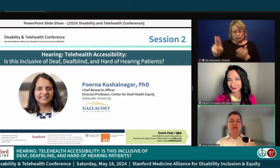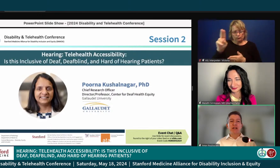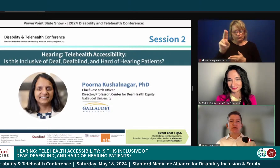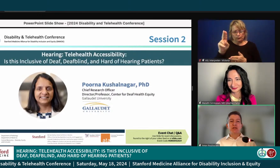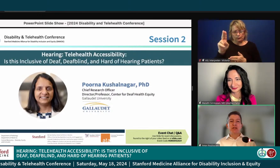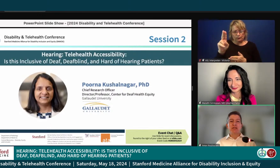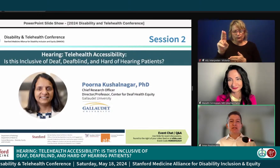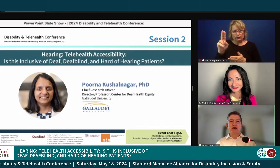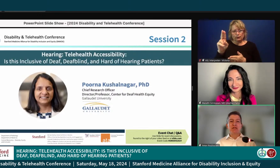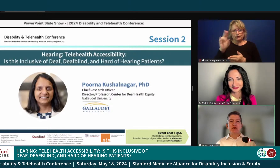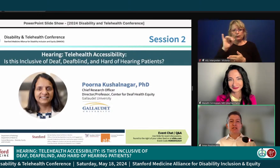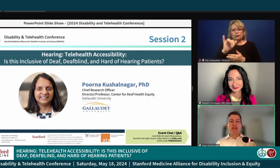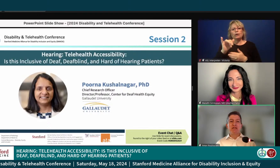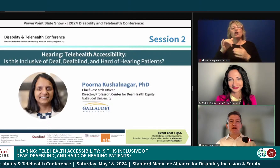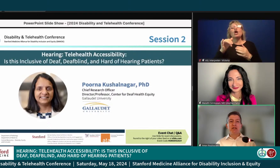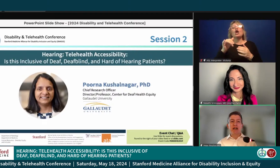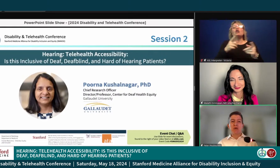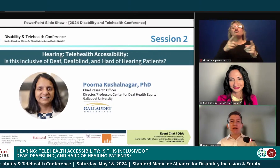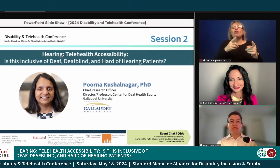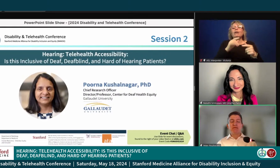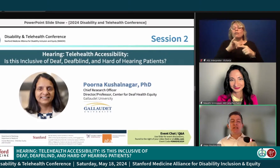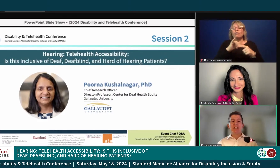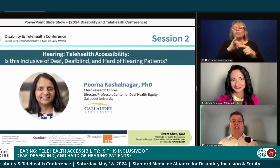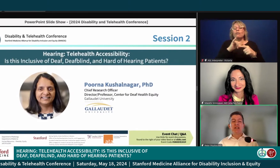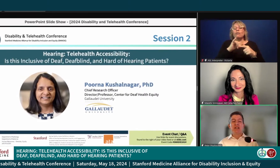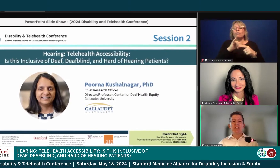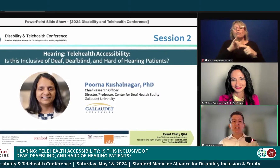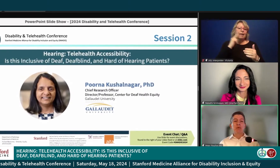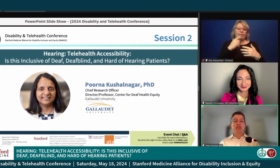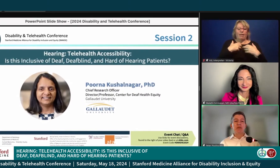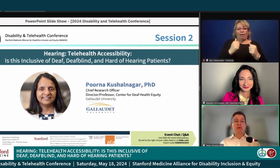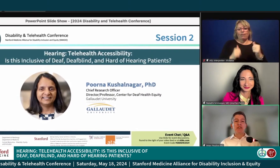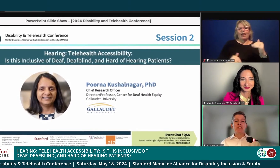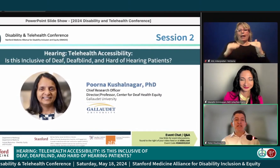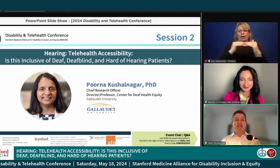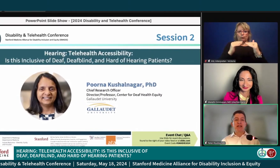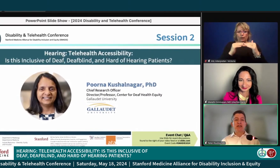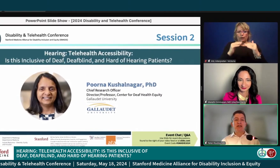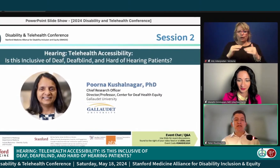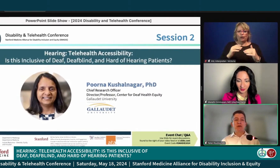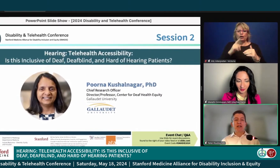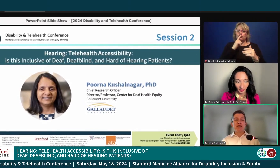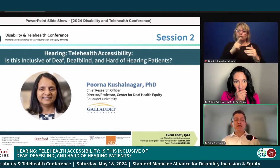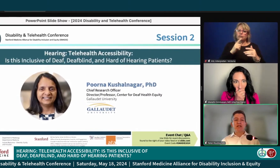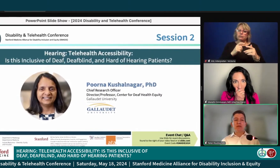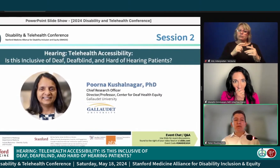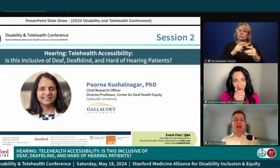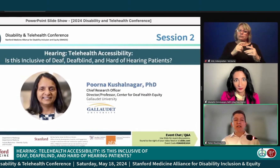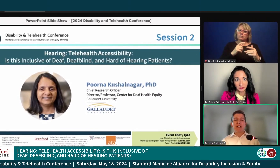directs the Center for Deaf Health Equity, the principal investigator of grants funded by the